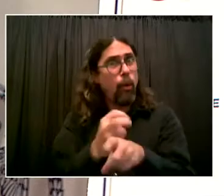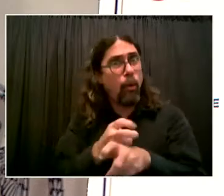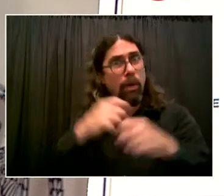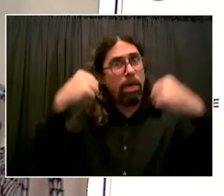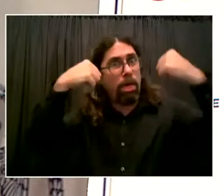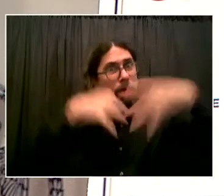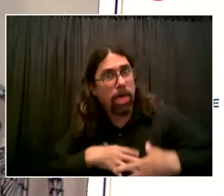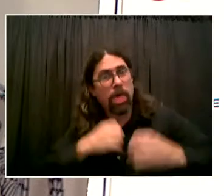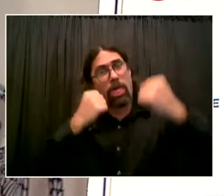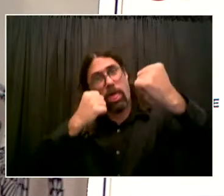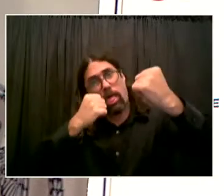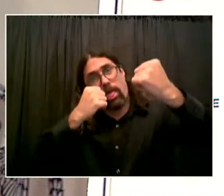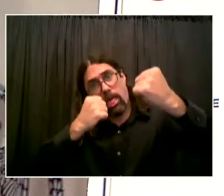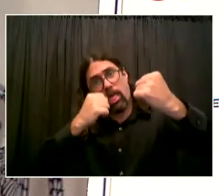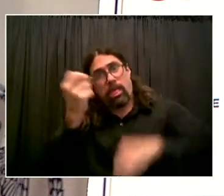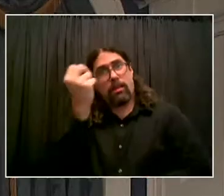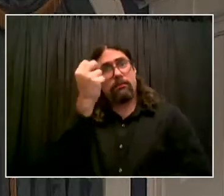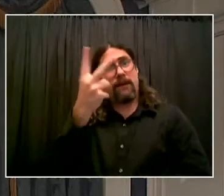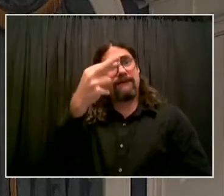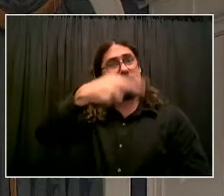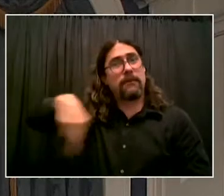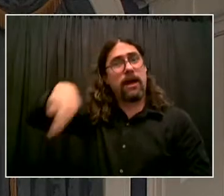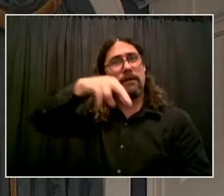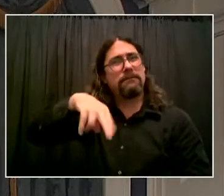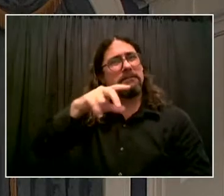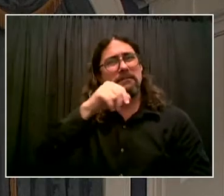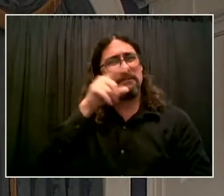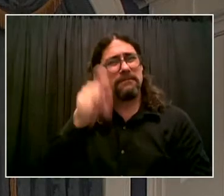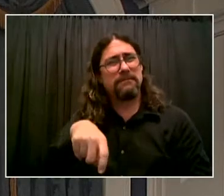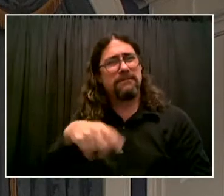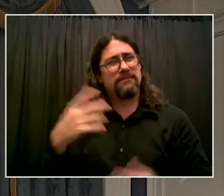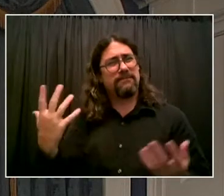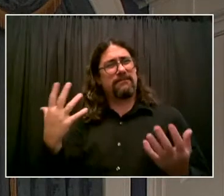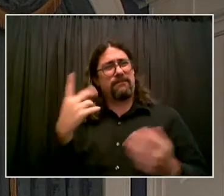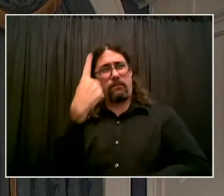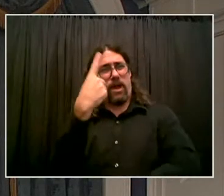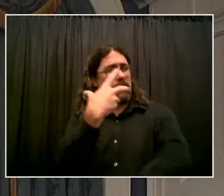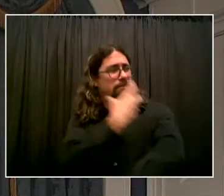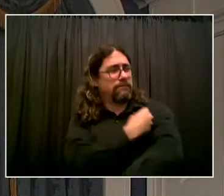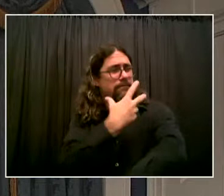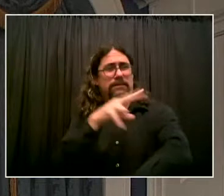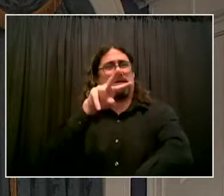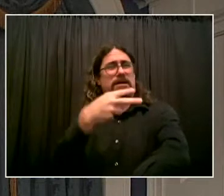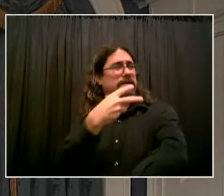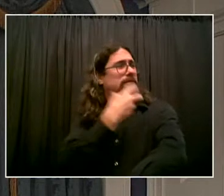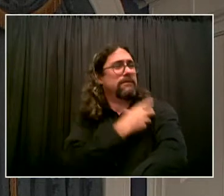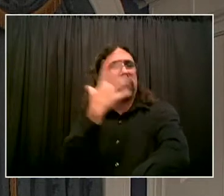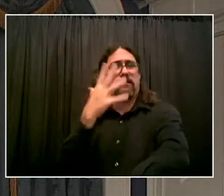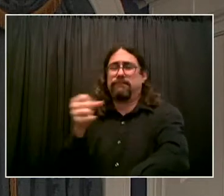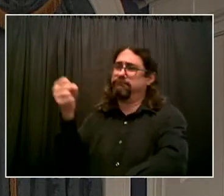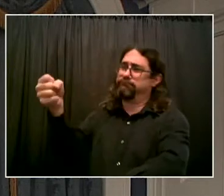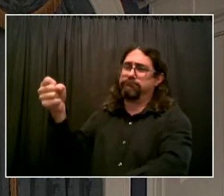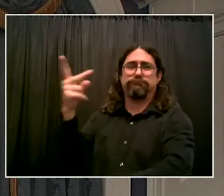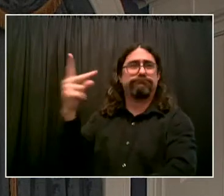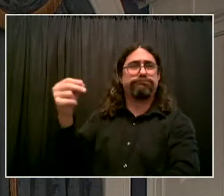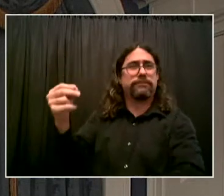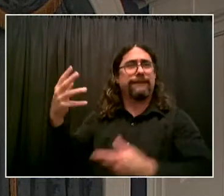IT IS TIME, GO OUT THERE AND GET VACCINATED AS DAVE SAID EARLI. ER EASIER THAN EEVR AND FREE AND A